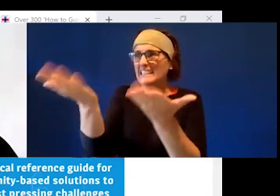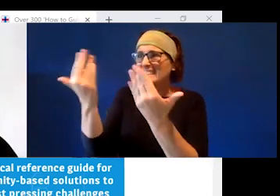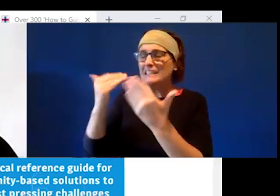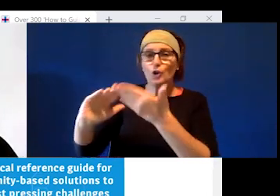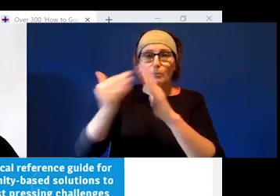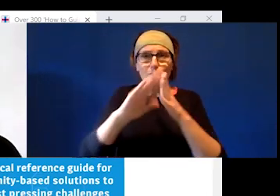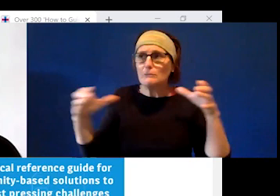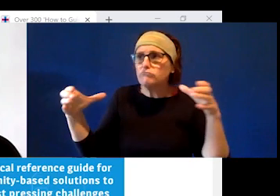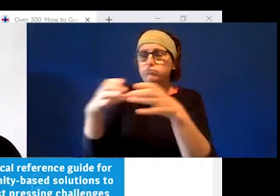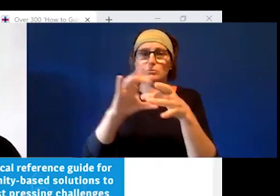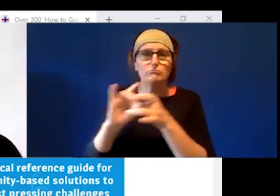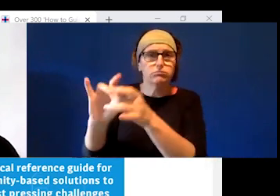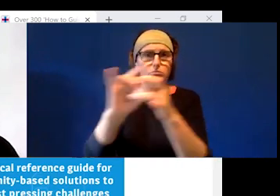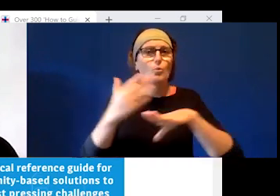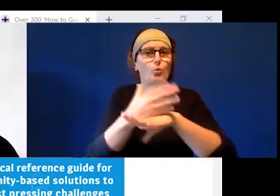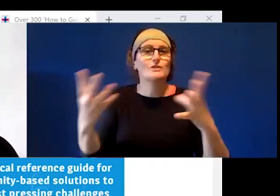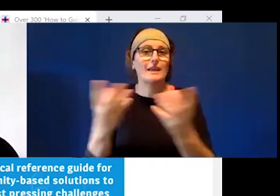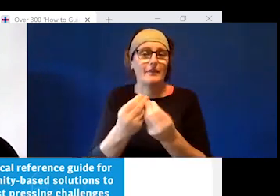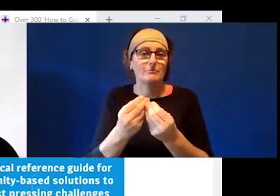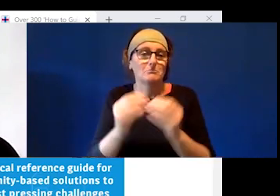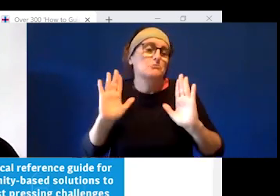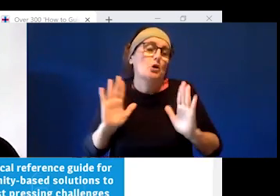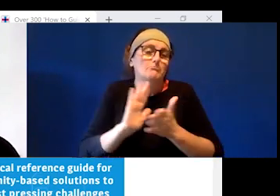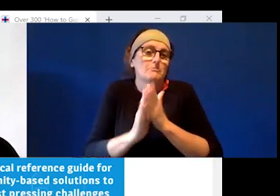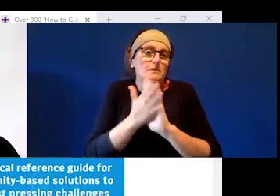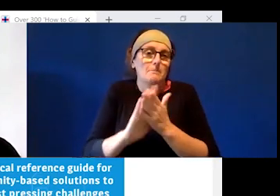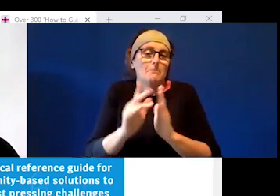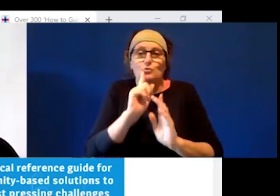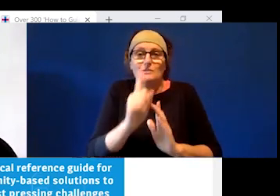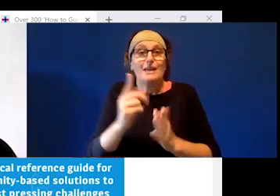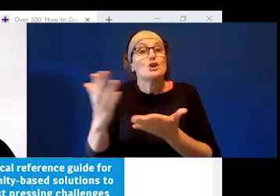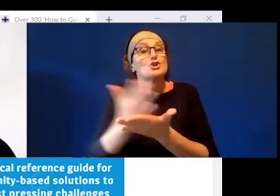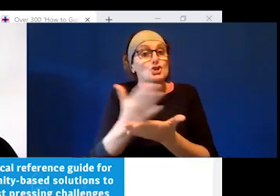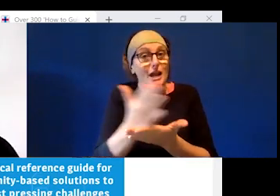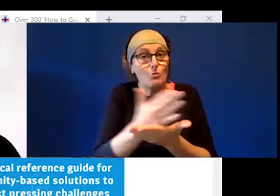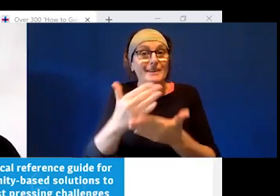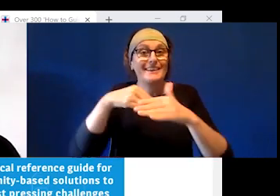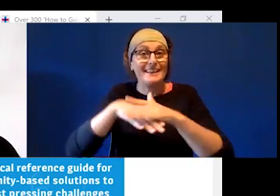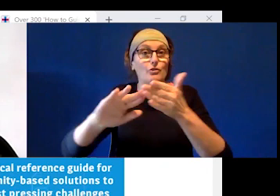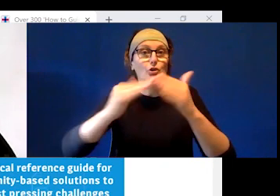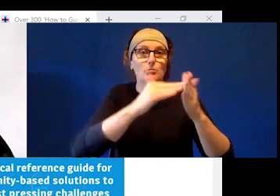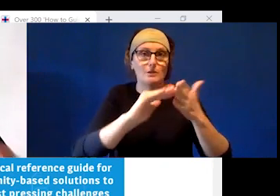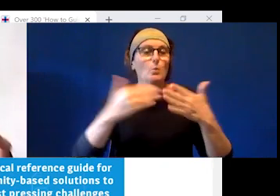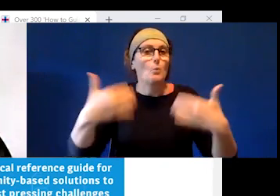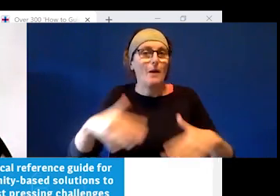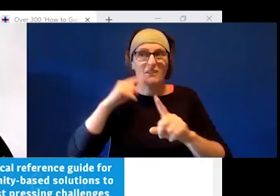around the world. I will leave that point there. But just to acknowledge that. Sharing in communities is a longstanding tradition.